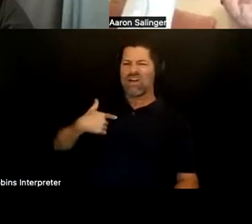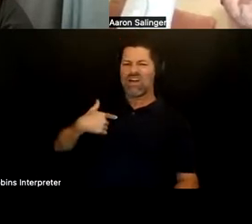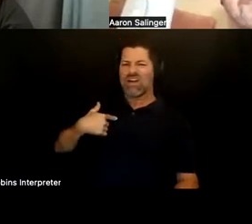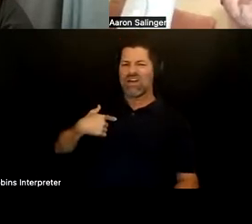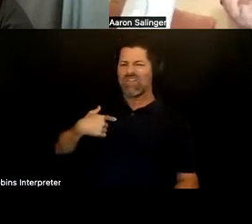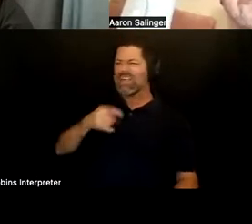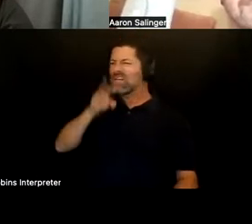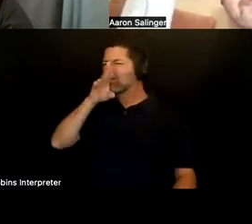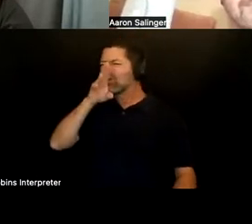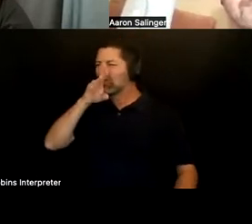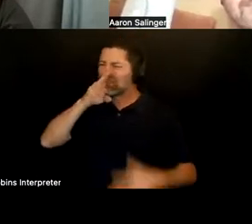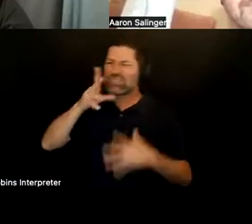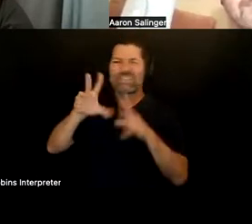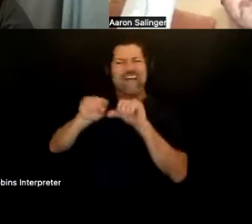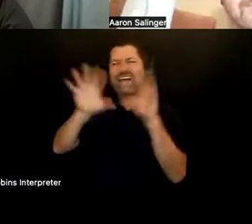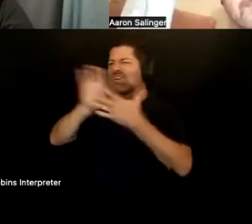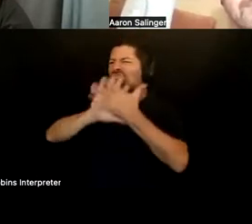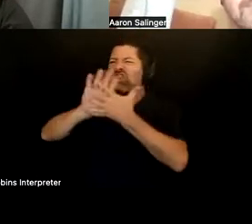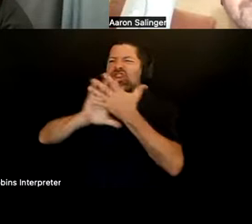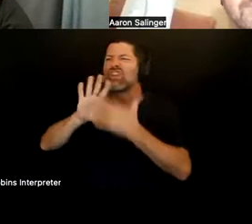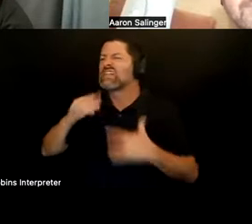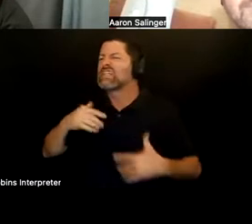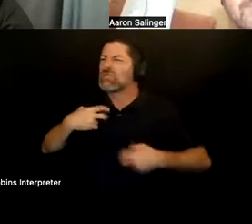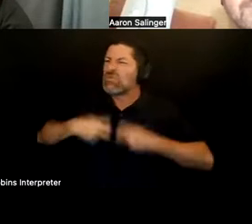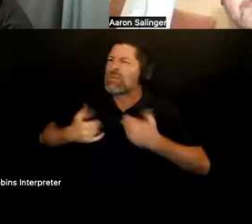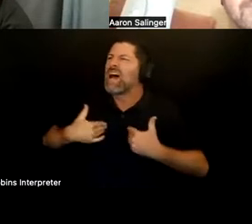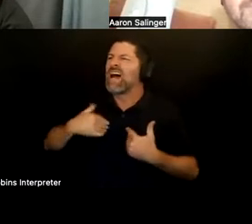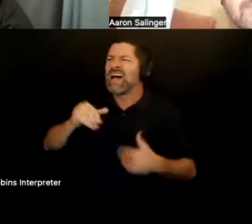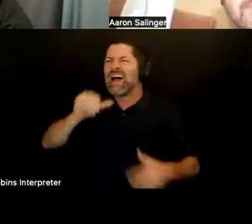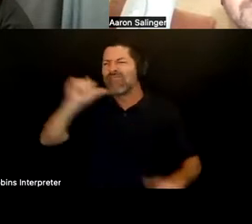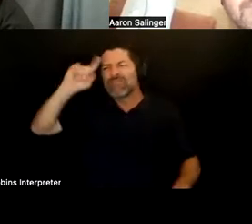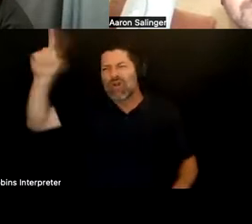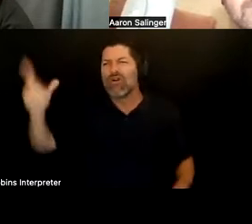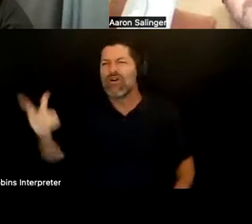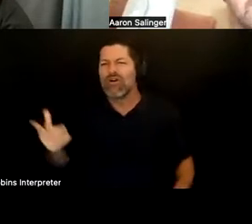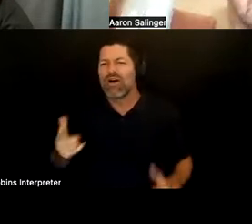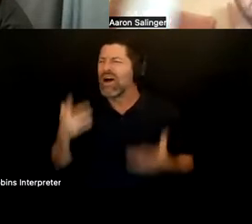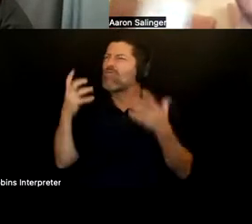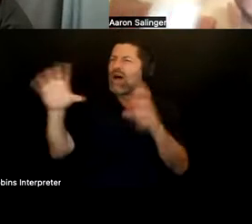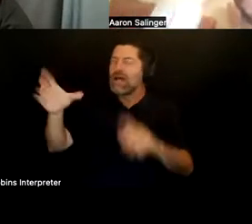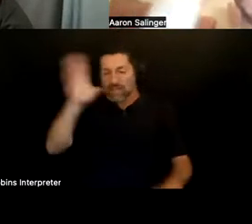19:57:46 I have a speech of pediment I don't speak very well, i'm not very smart, i'm this i'm that like I don't want to do it and I was like no you're doing it and he's